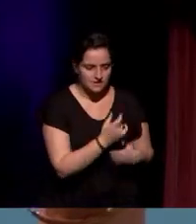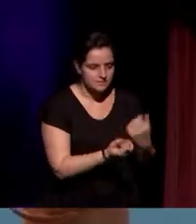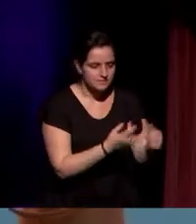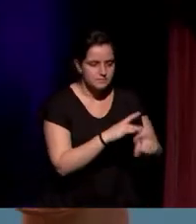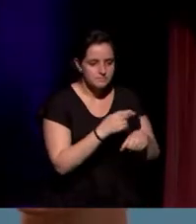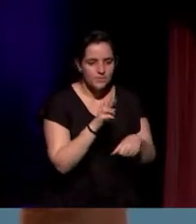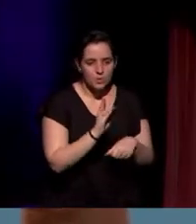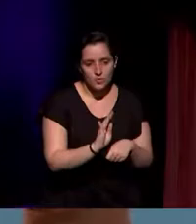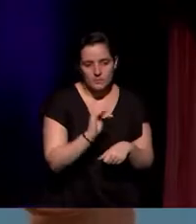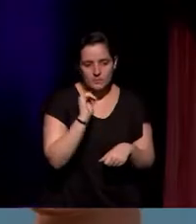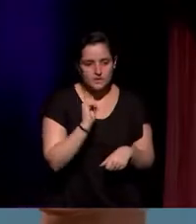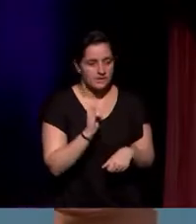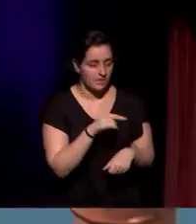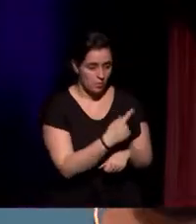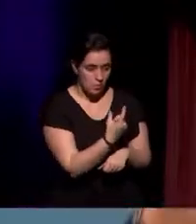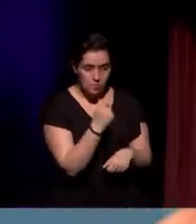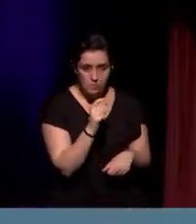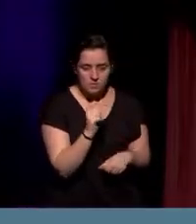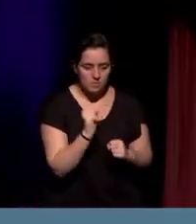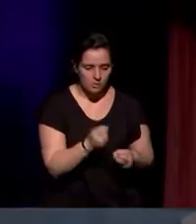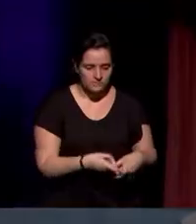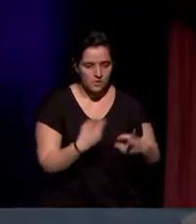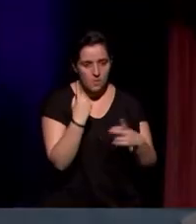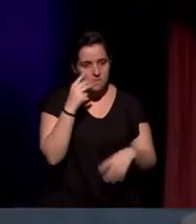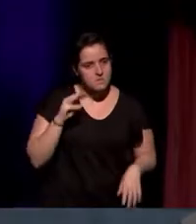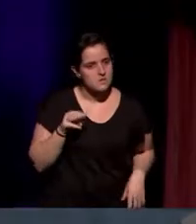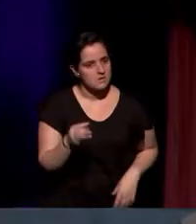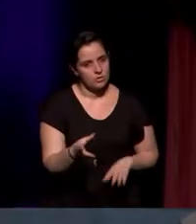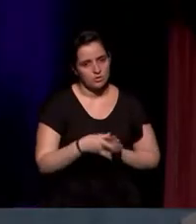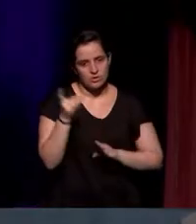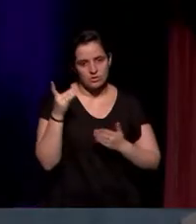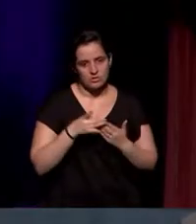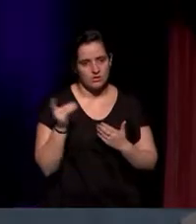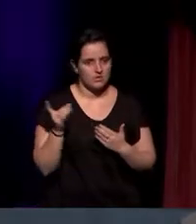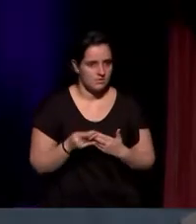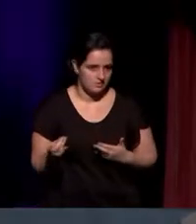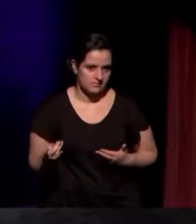can be sold to one million dollars, heavy sands,